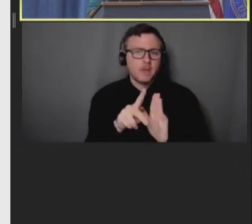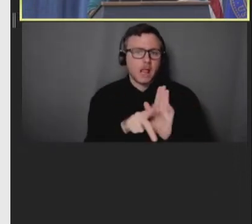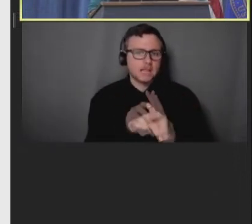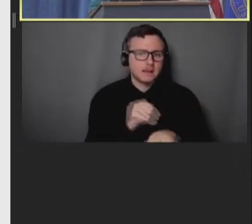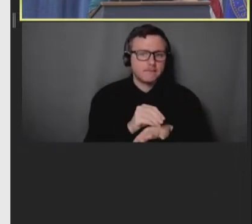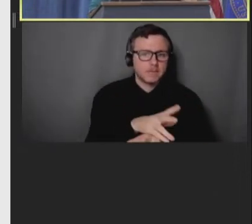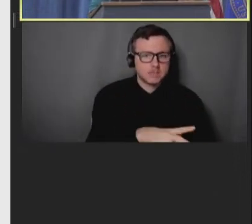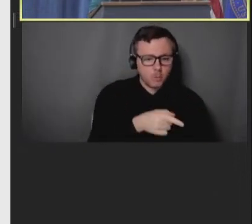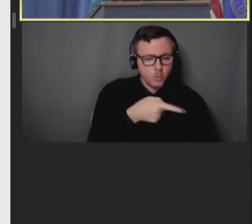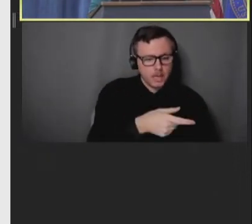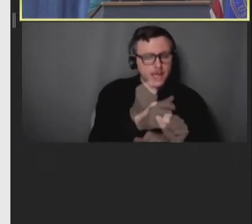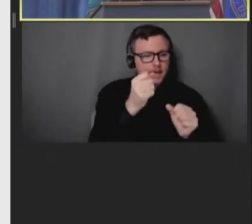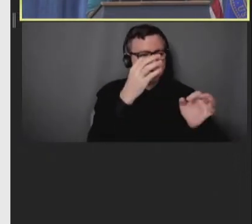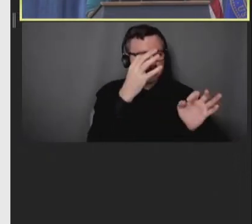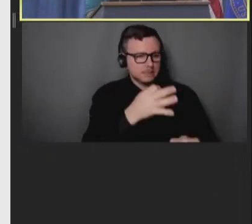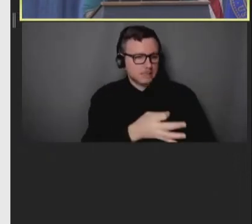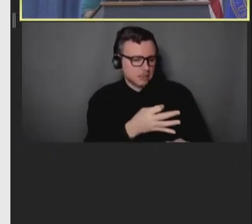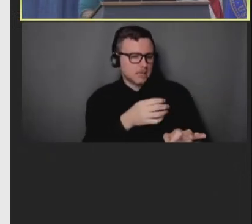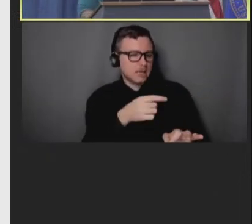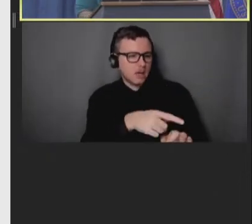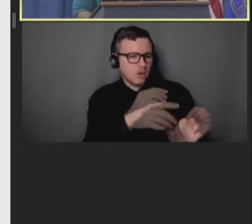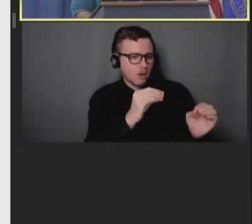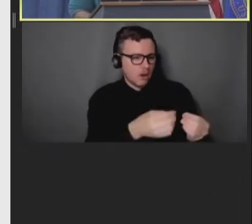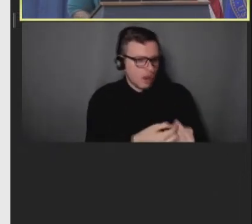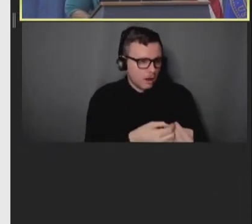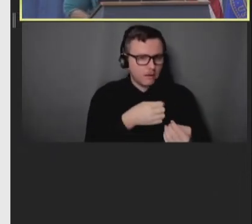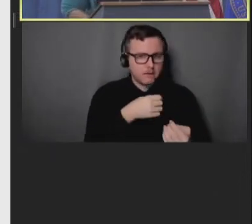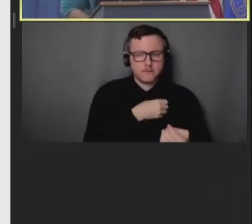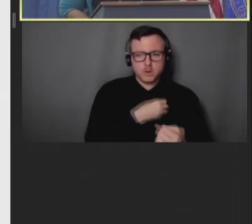the policy decisions in the office, they're the ones briefing the governors on what to do,